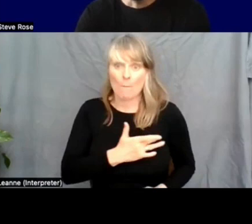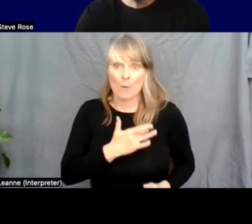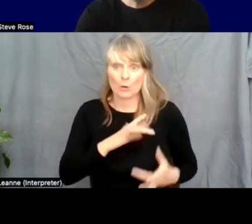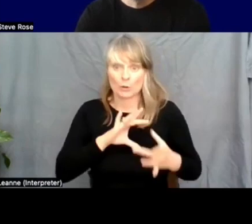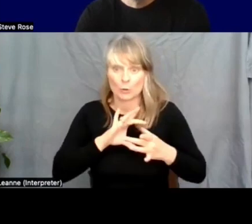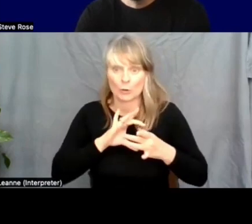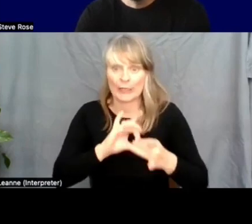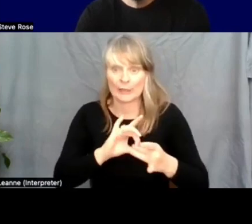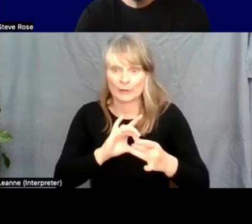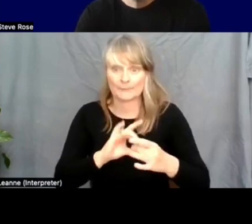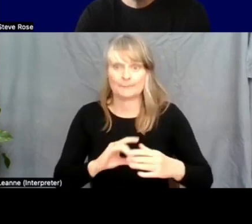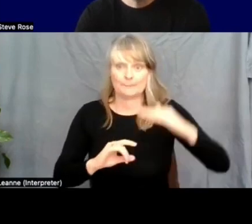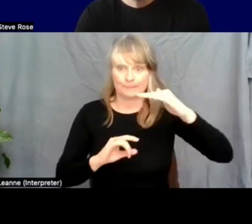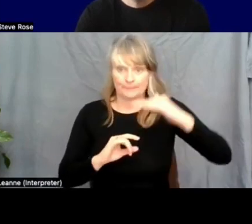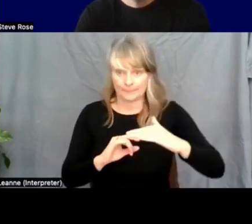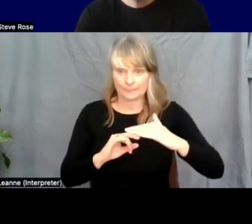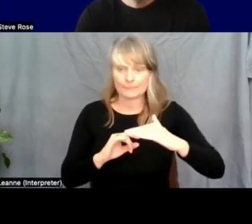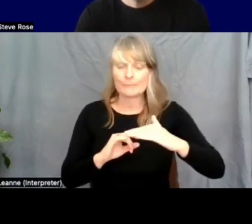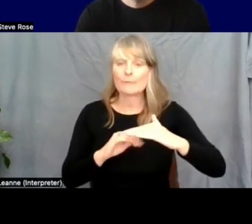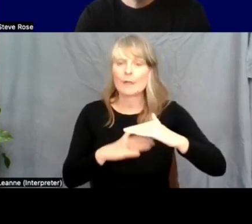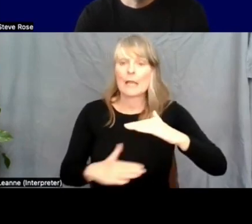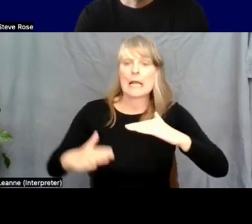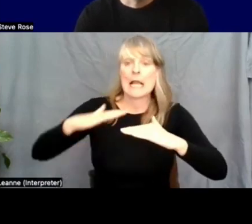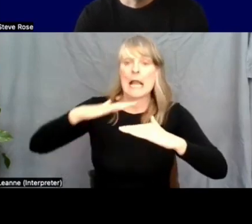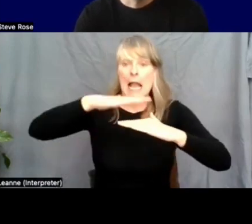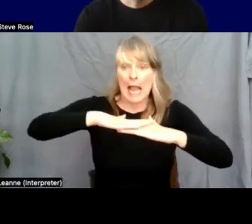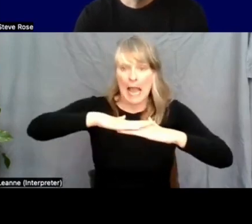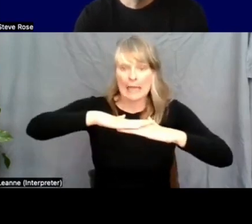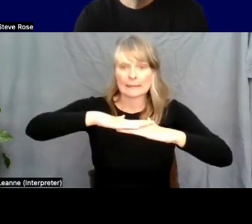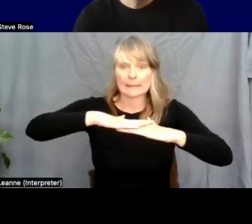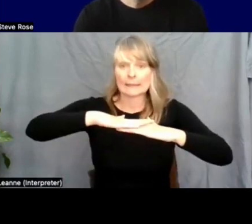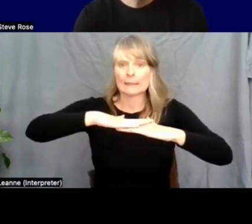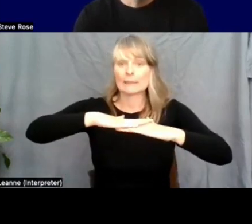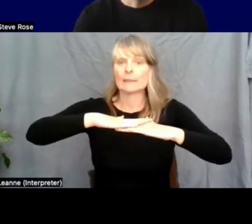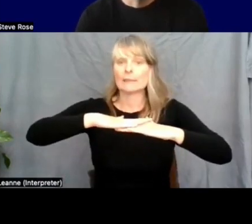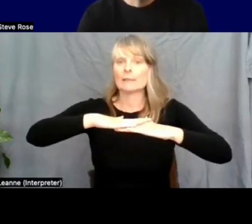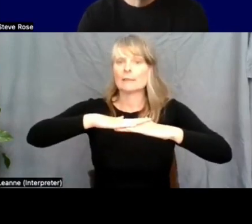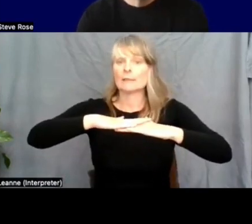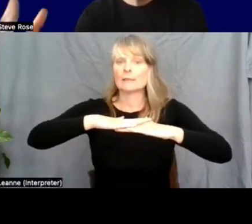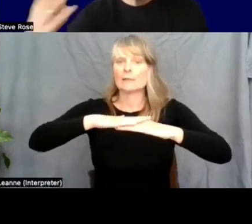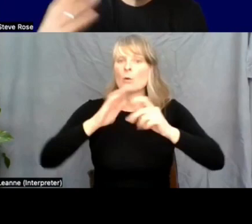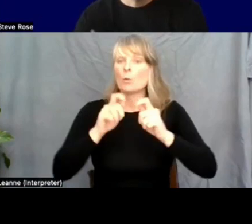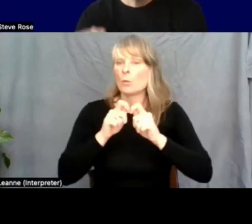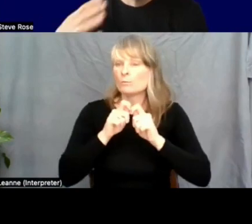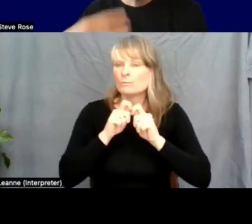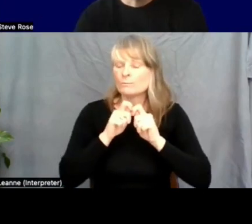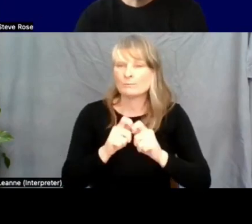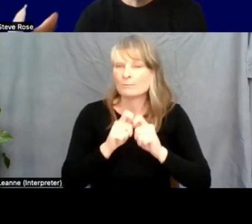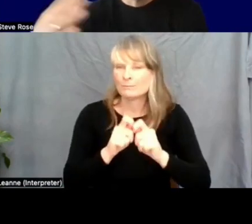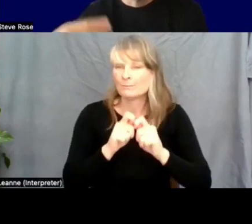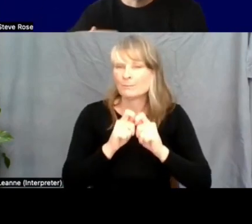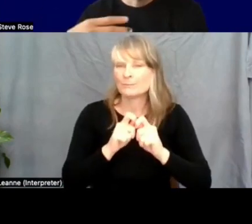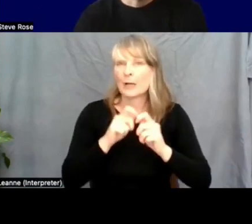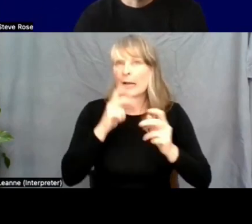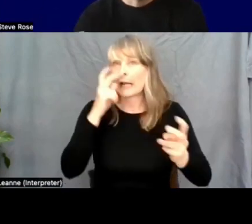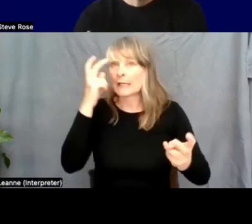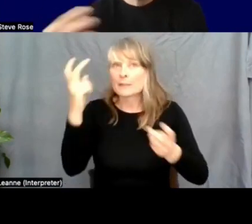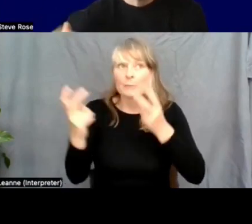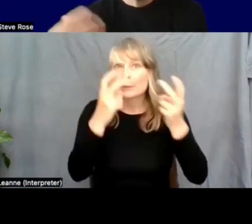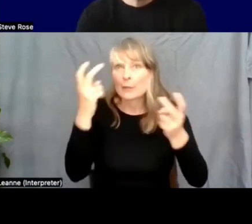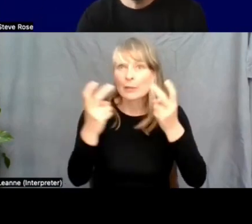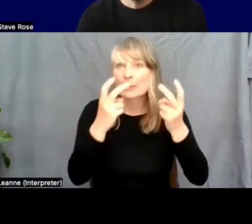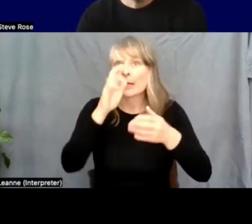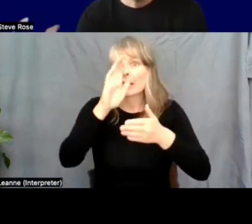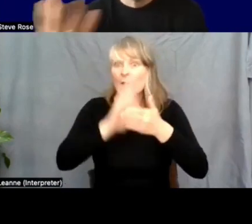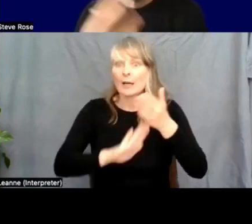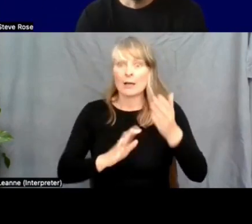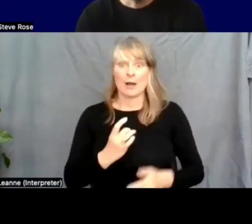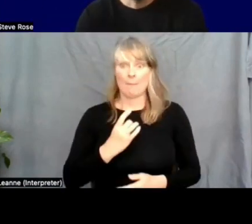that, meaningful exploratory experiences - a way to explore independently or in a mediated way -